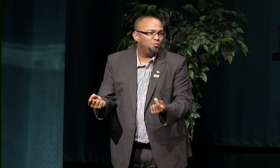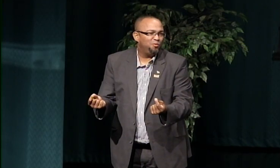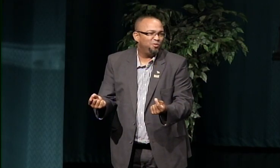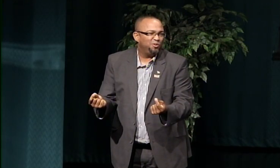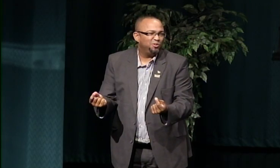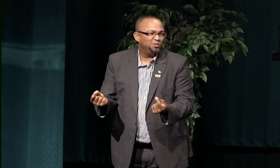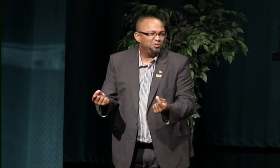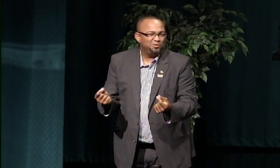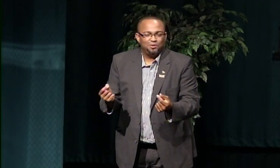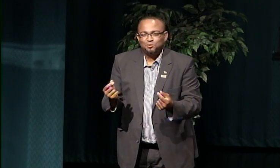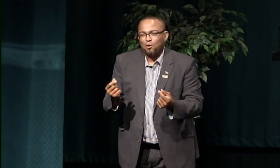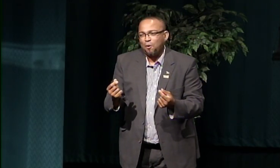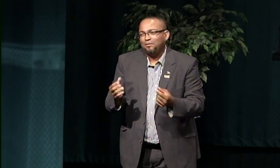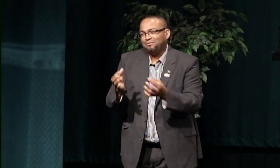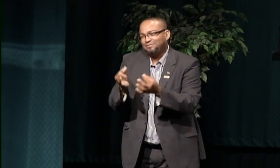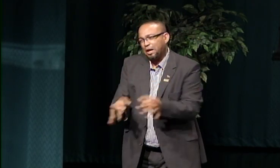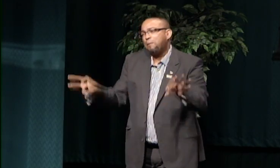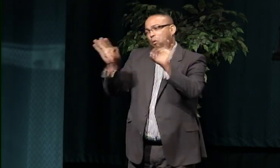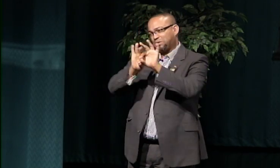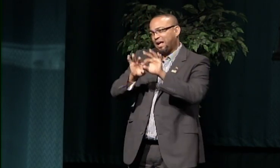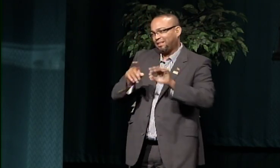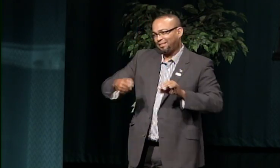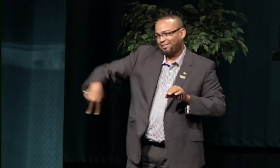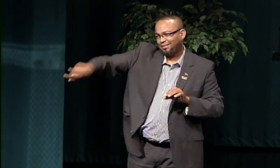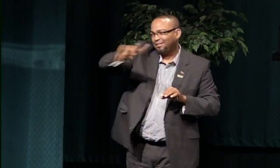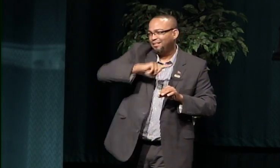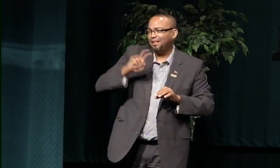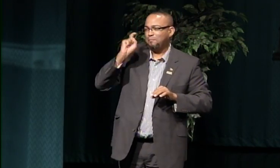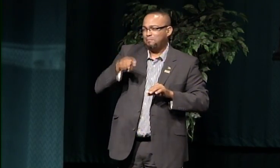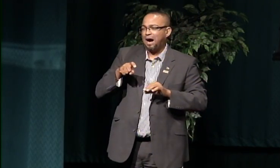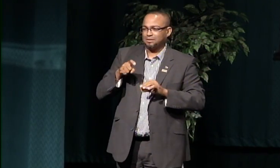We share those experiences with other countries